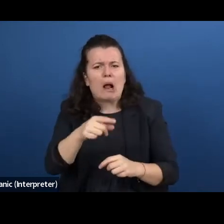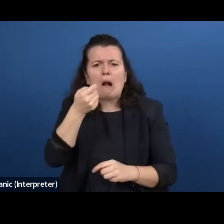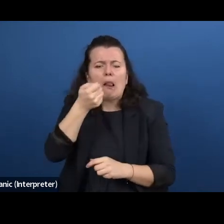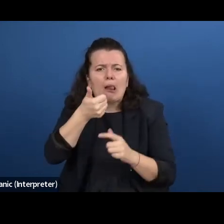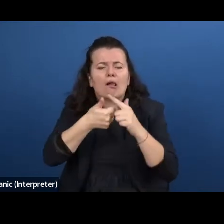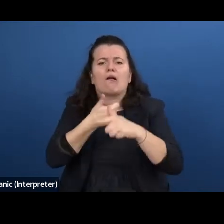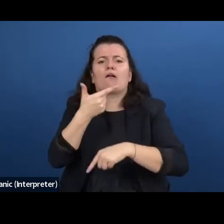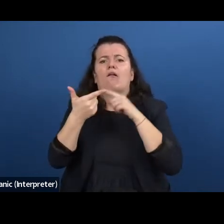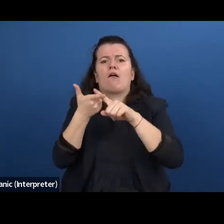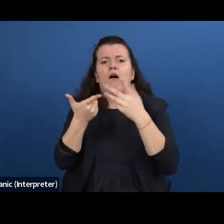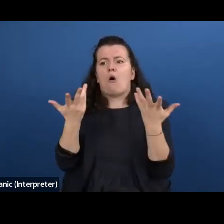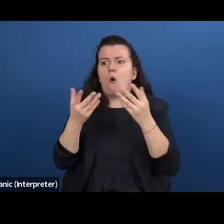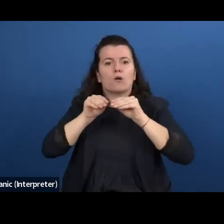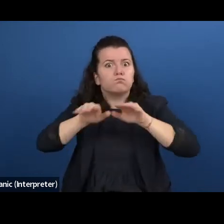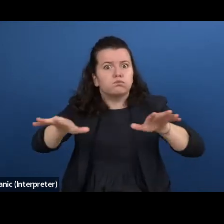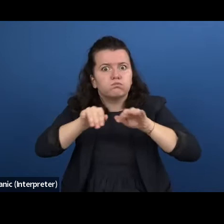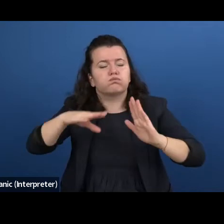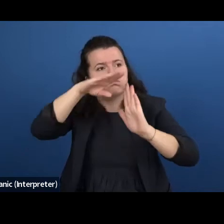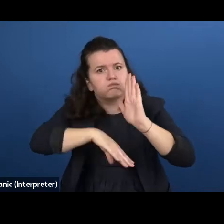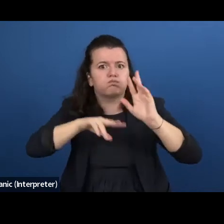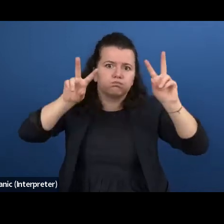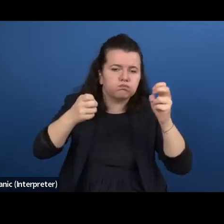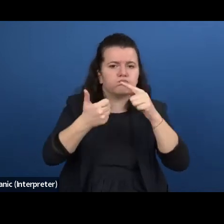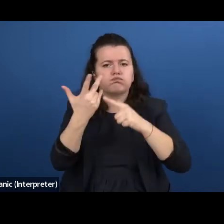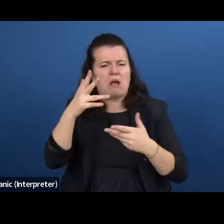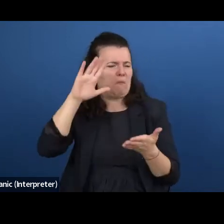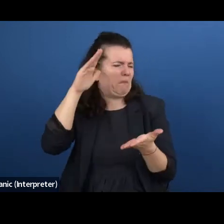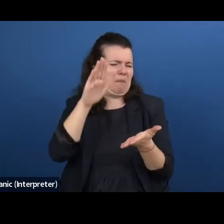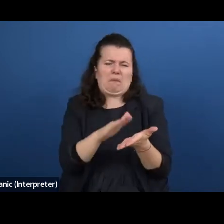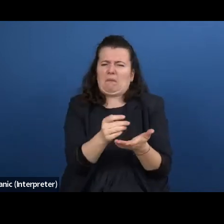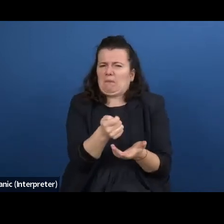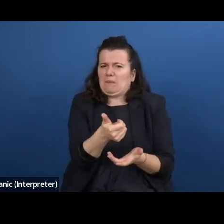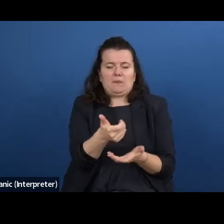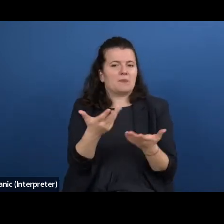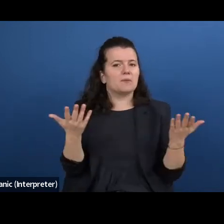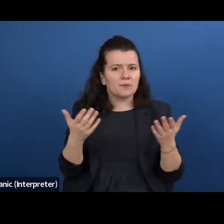It expressed concern about the situation of women and girls with disabilities,